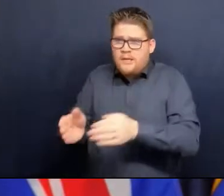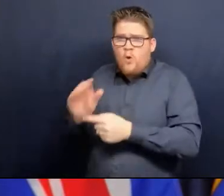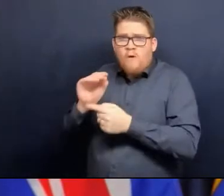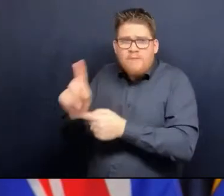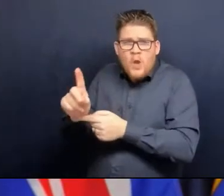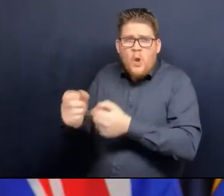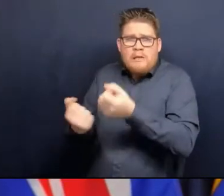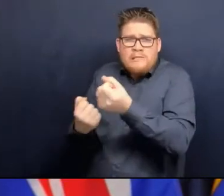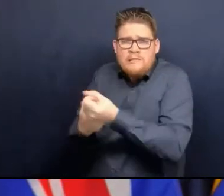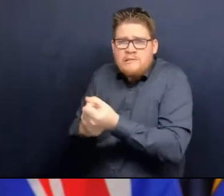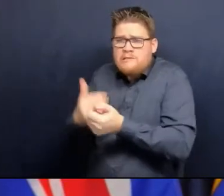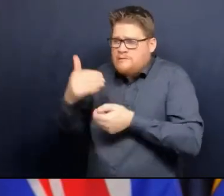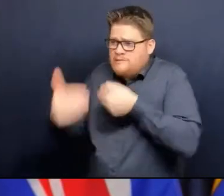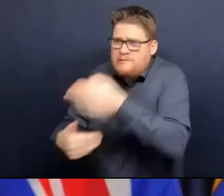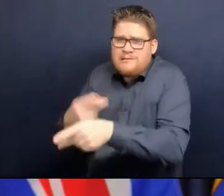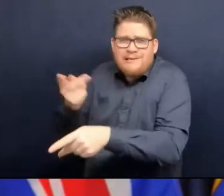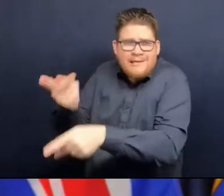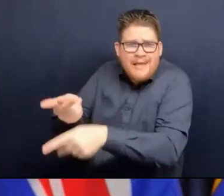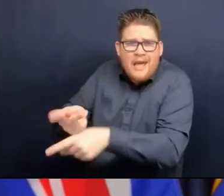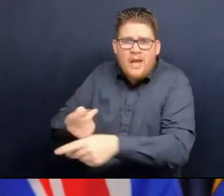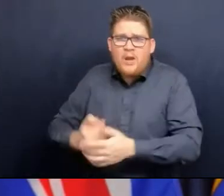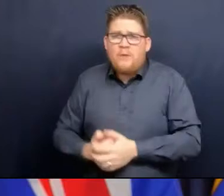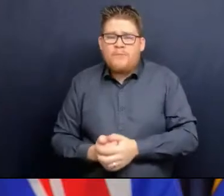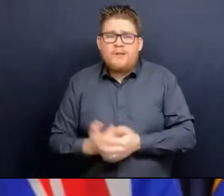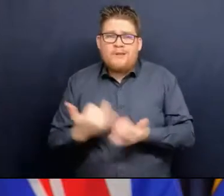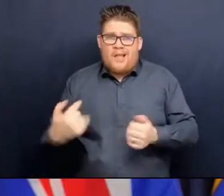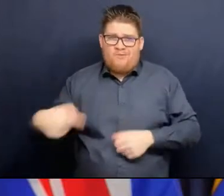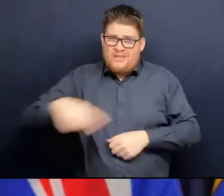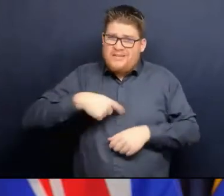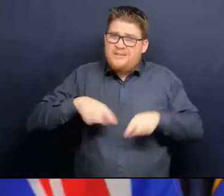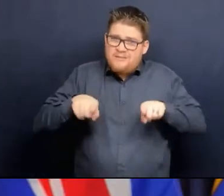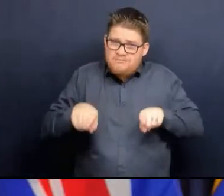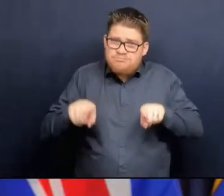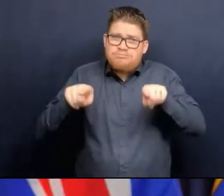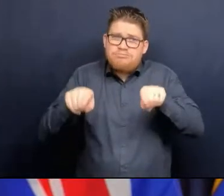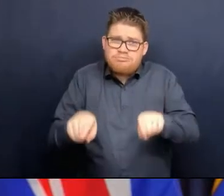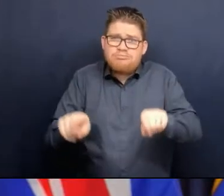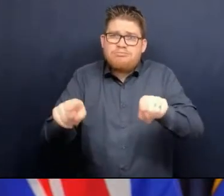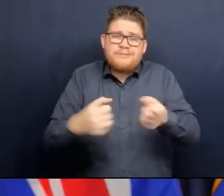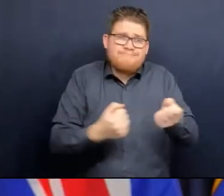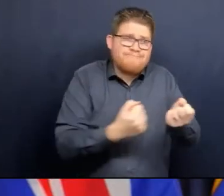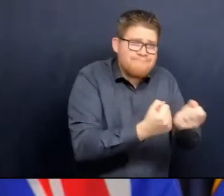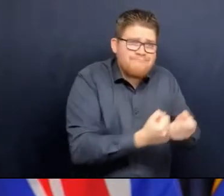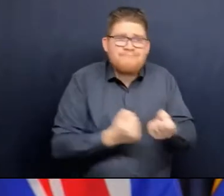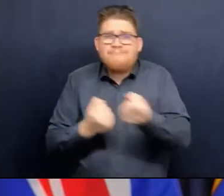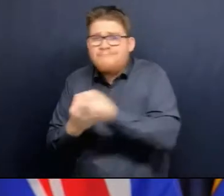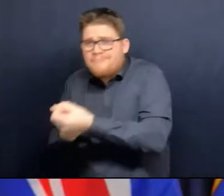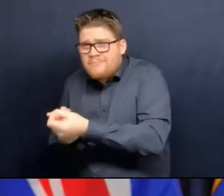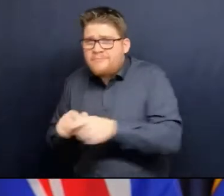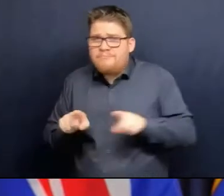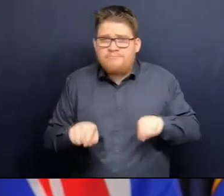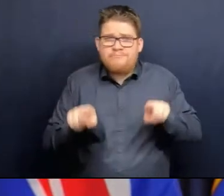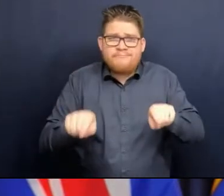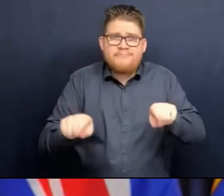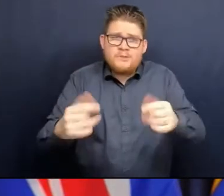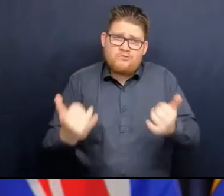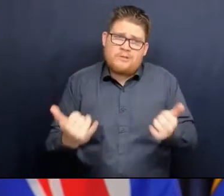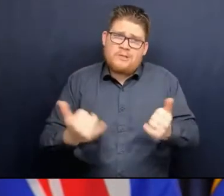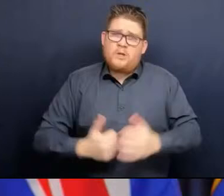care, and we need to provide them with support. And so those efforts are going to continue and their their significant